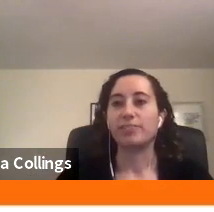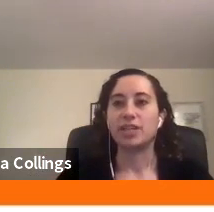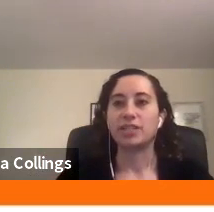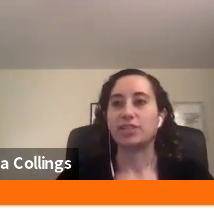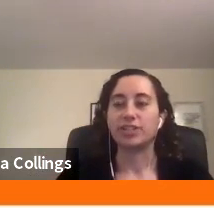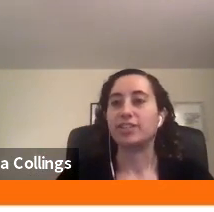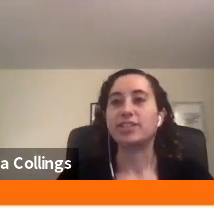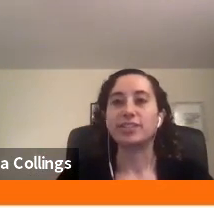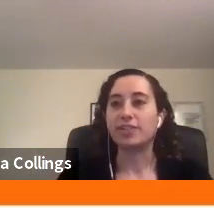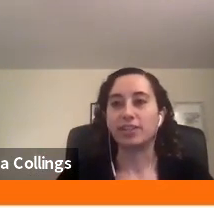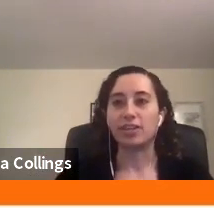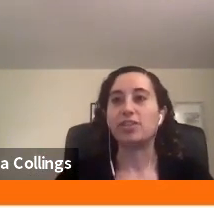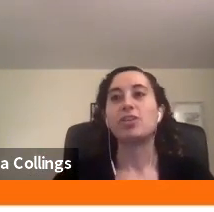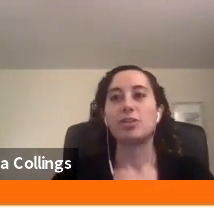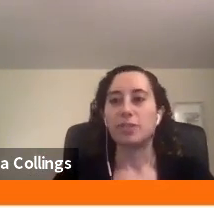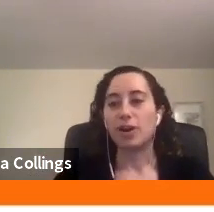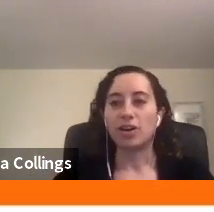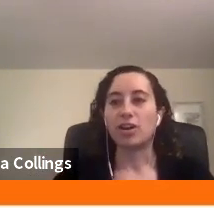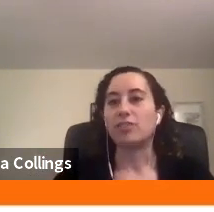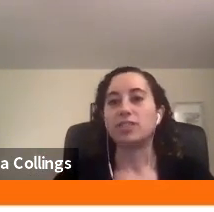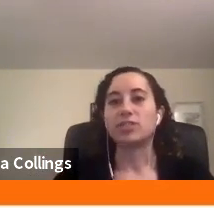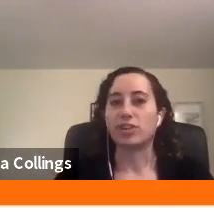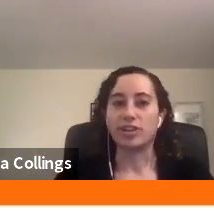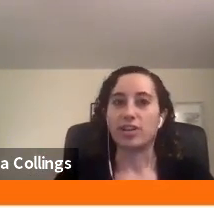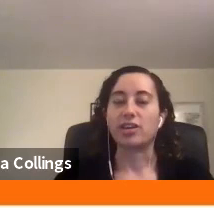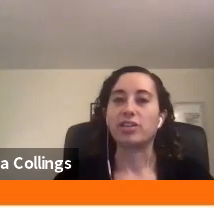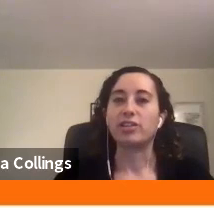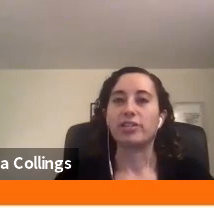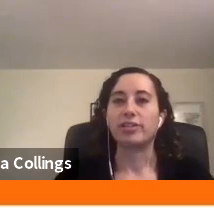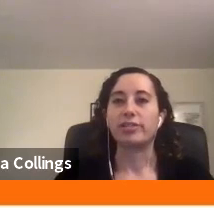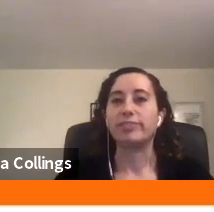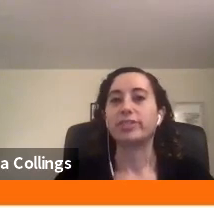exacerbate an eating disorder . That is already there. Because